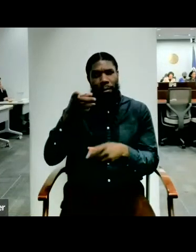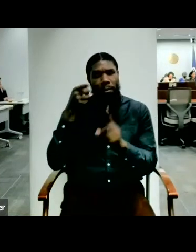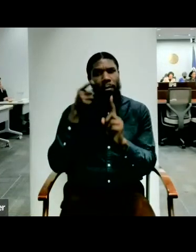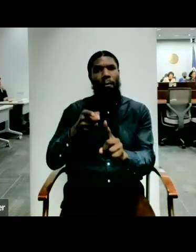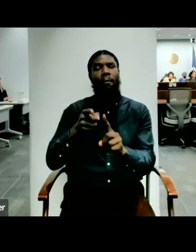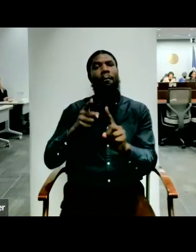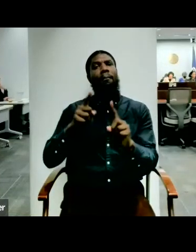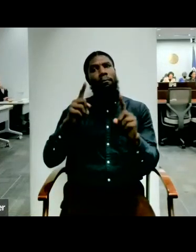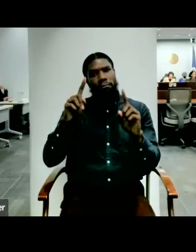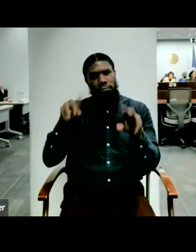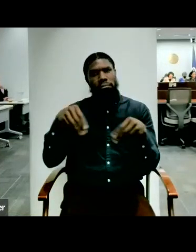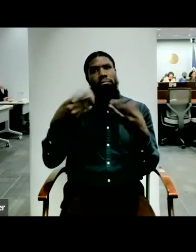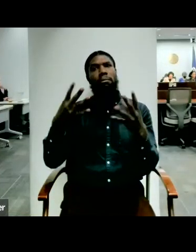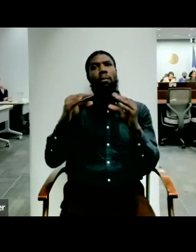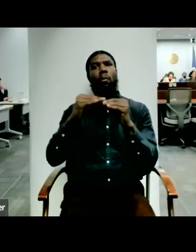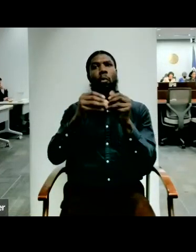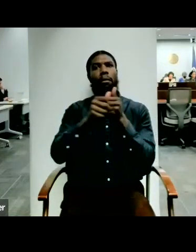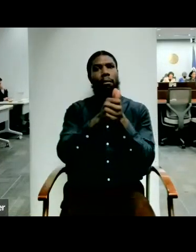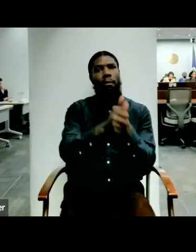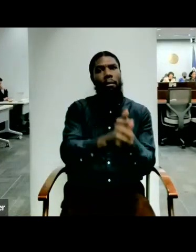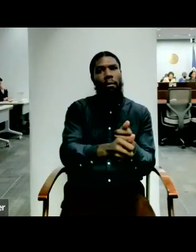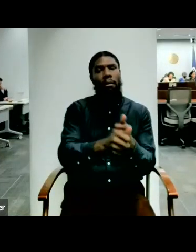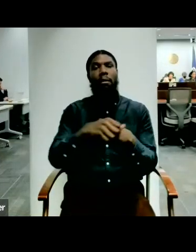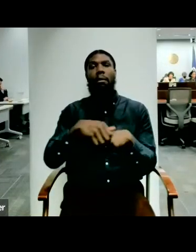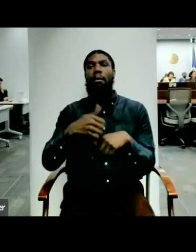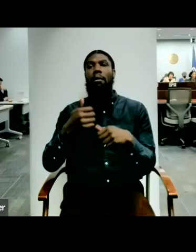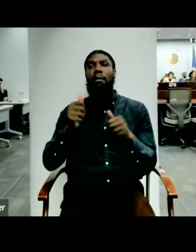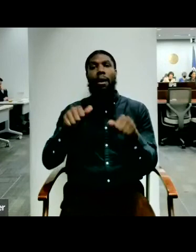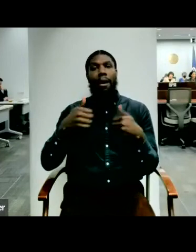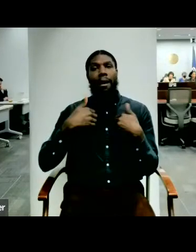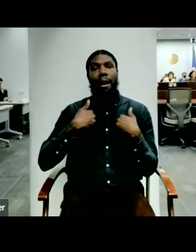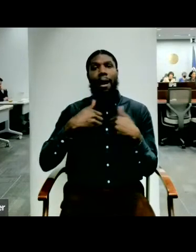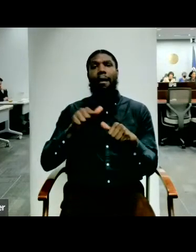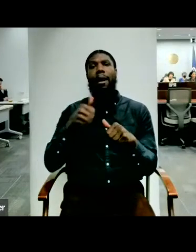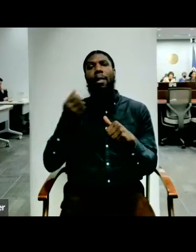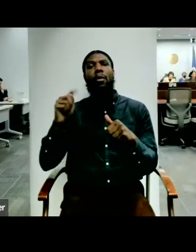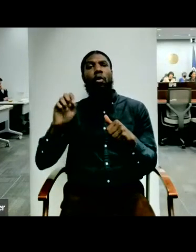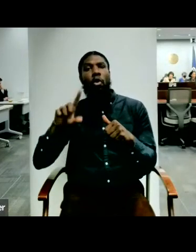You have other tools in your toolbox, you can issue opinion letters. You can be very